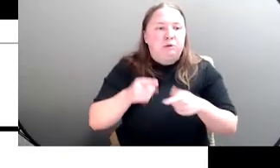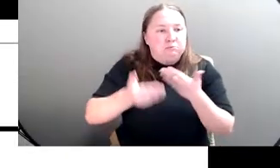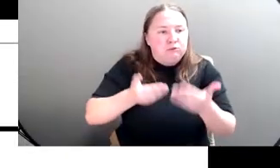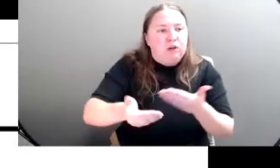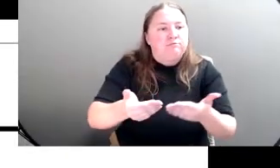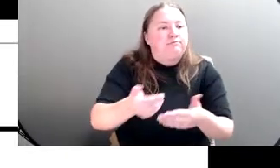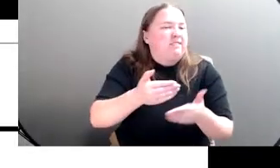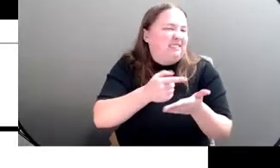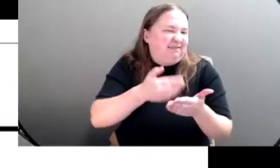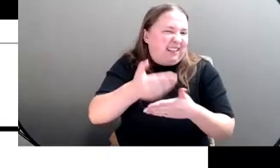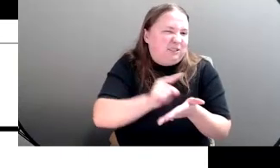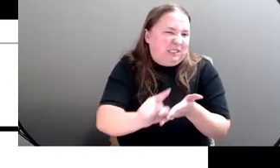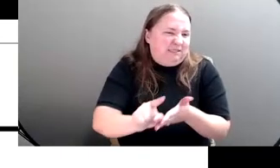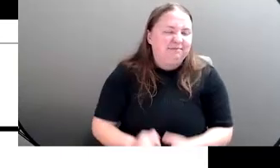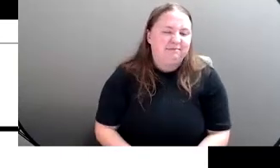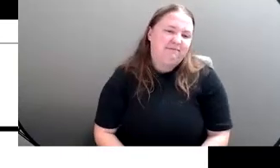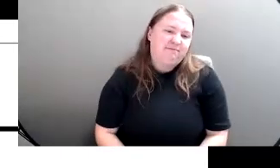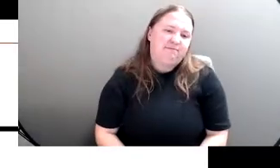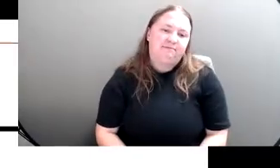And whatnot.